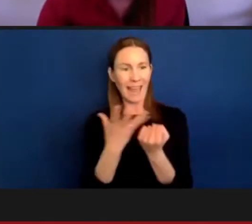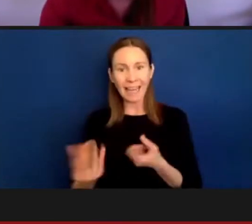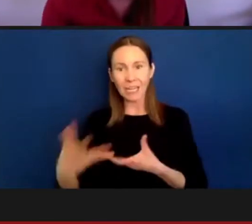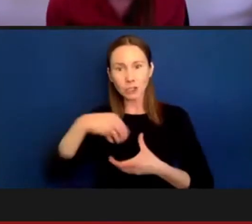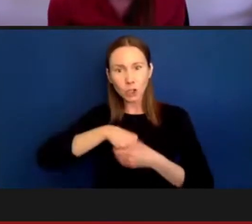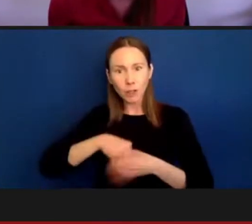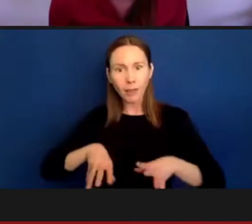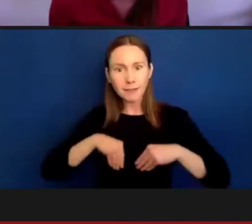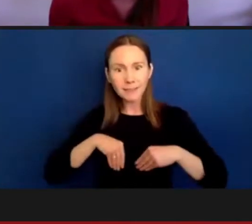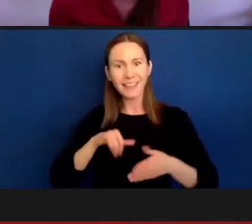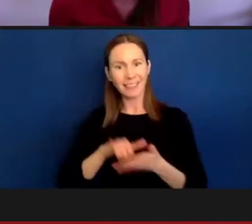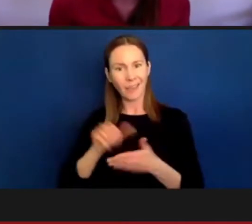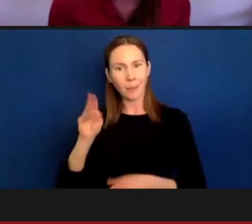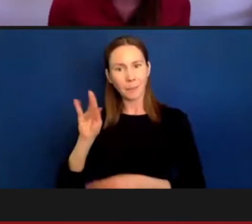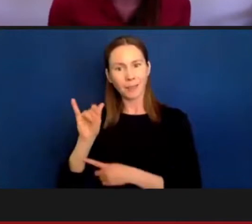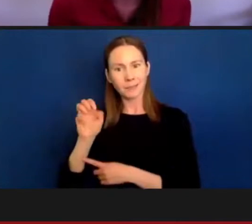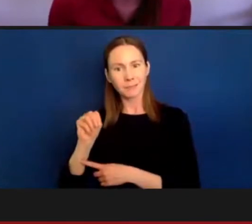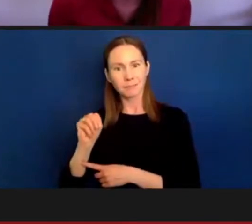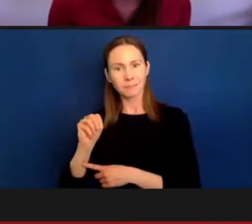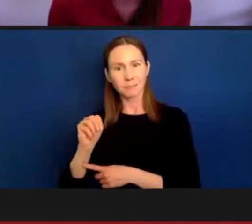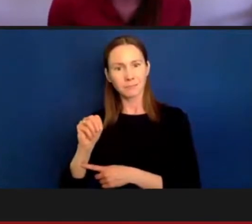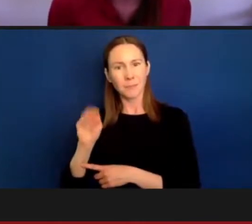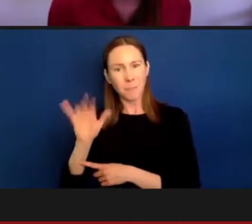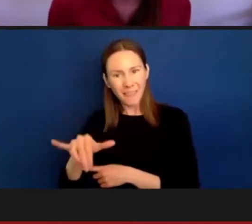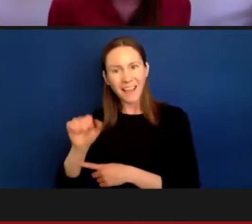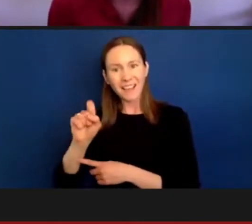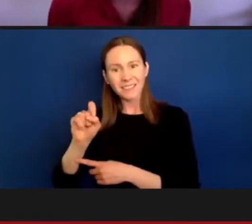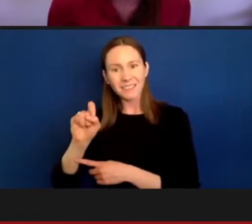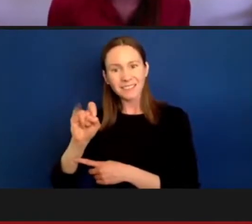ableism, and the stigma associated with it.